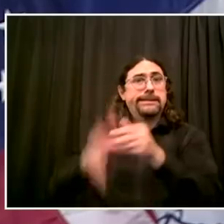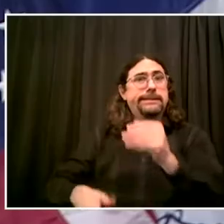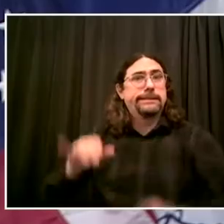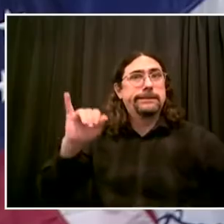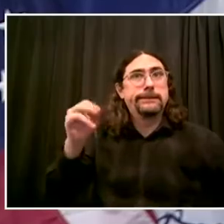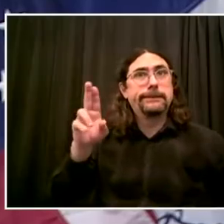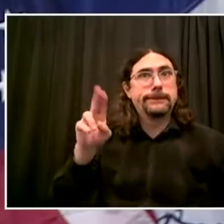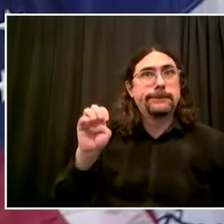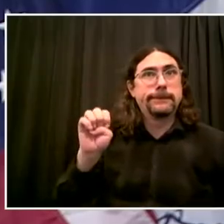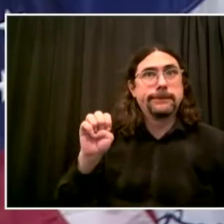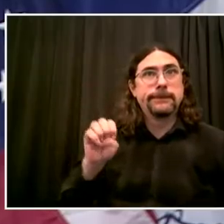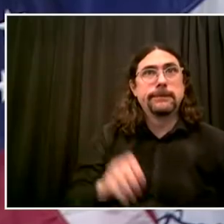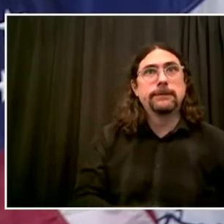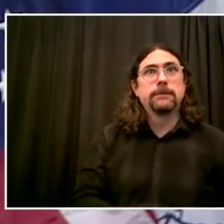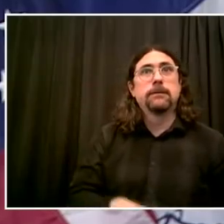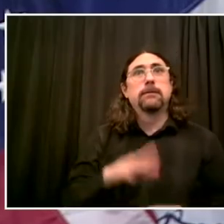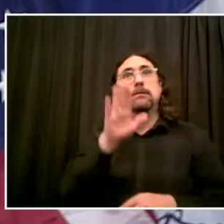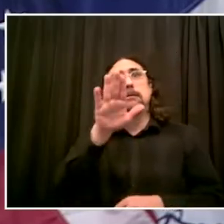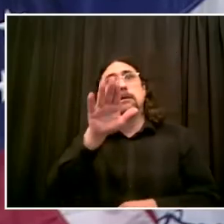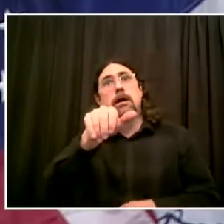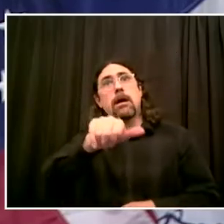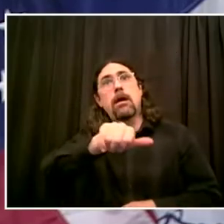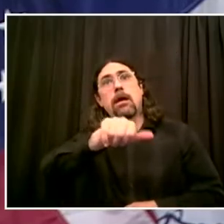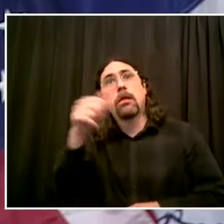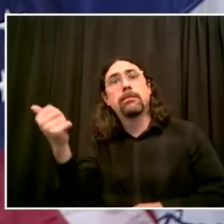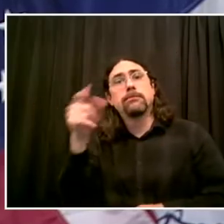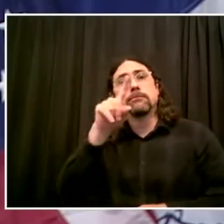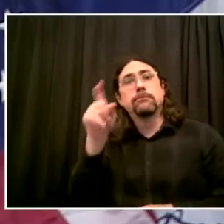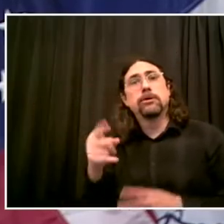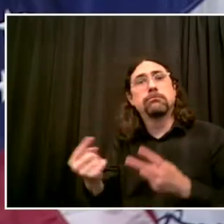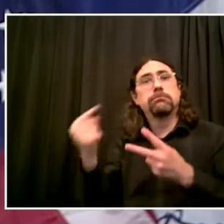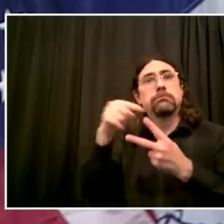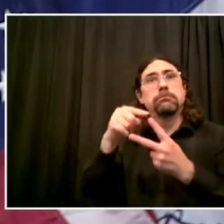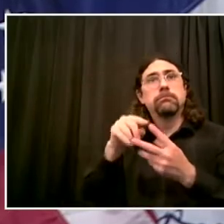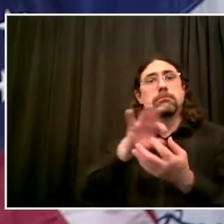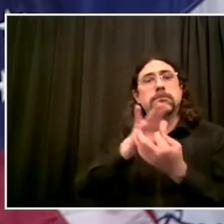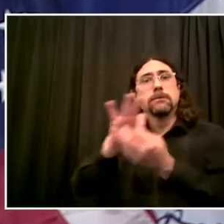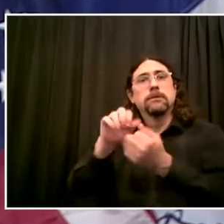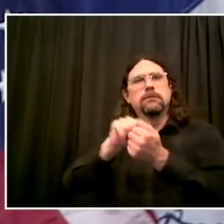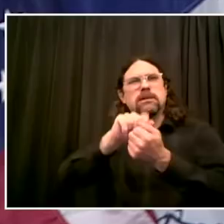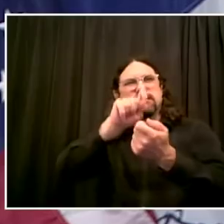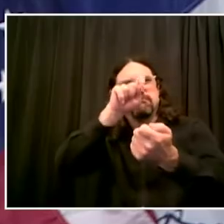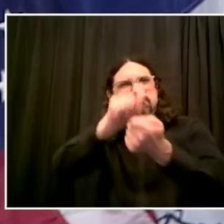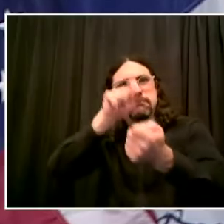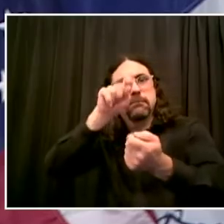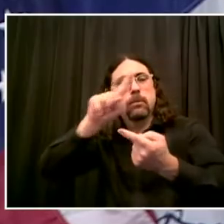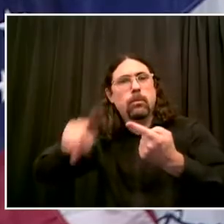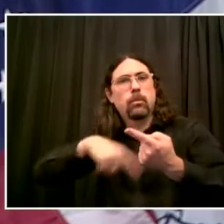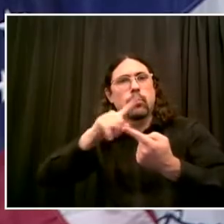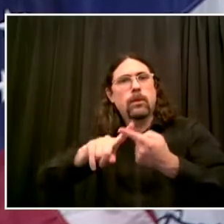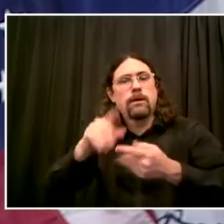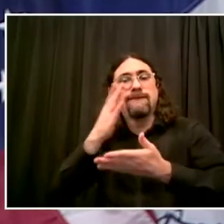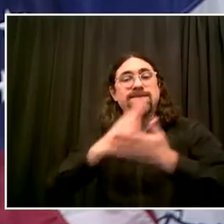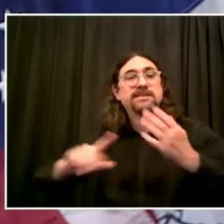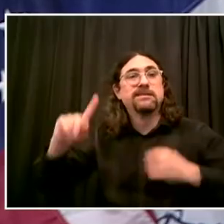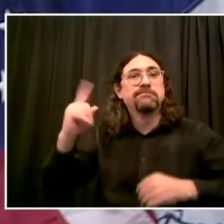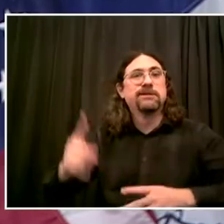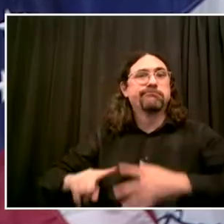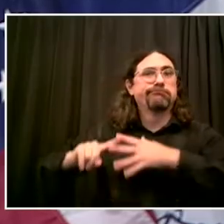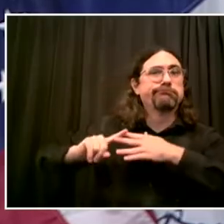ON THE RESTART